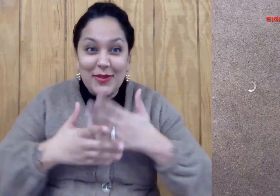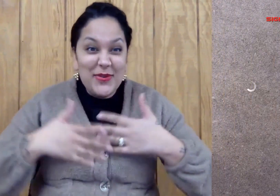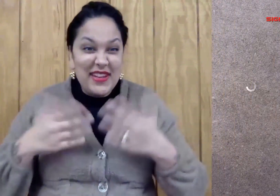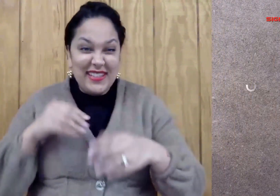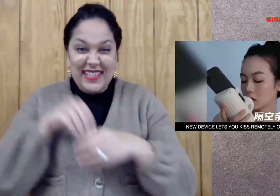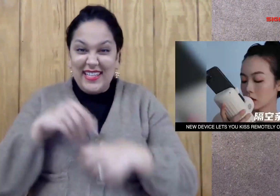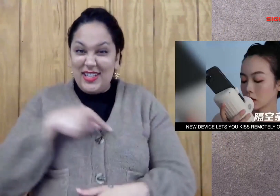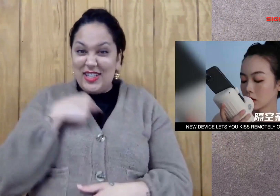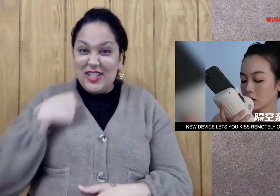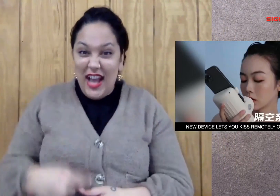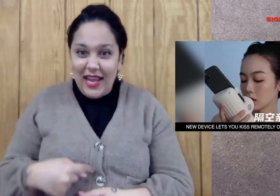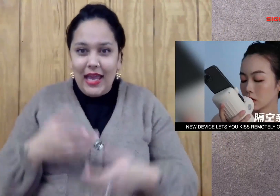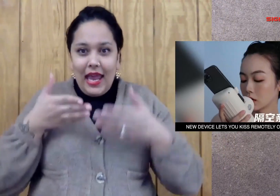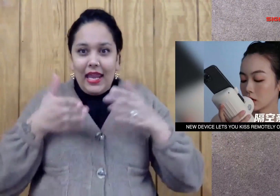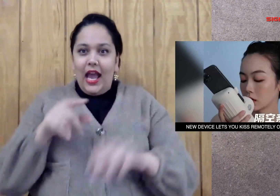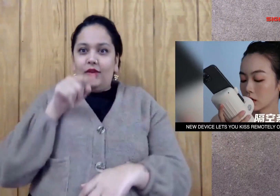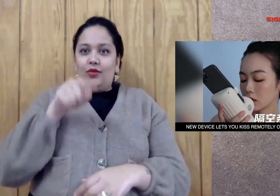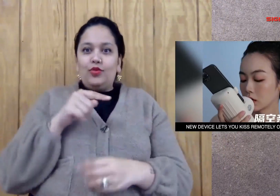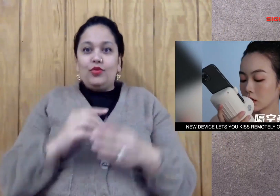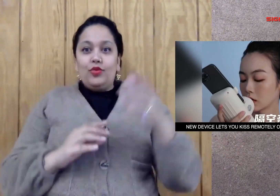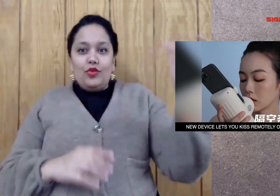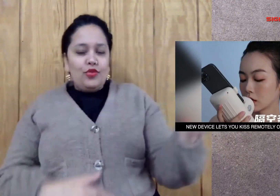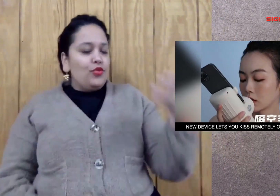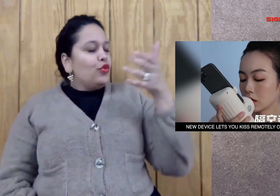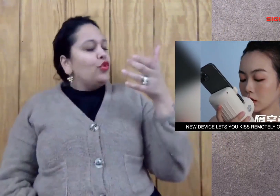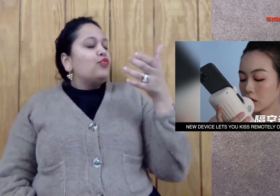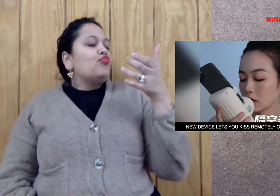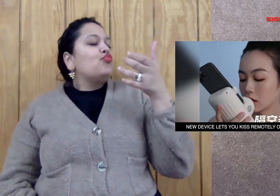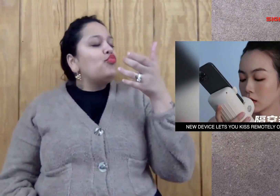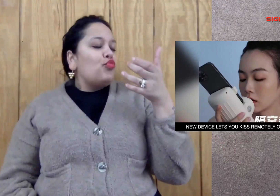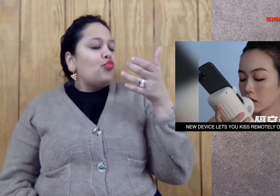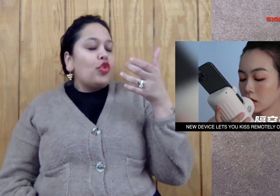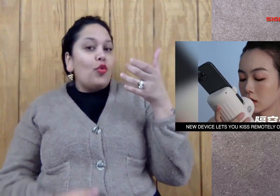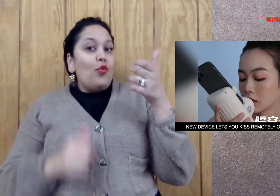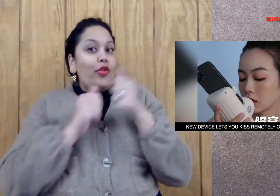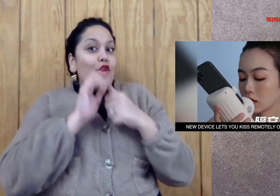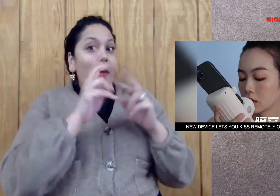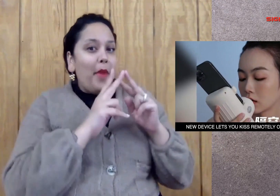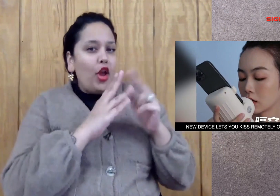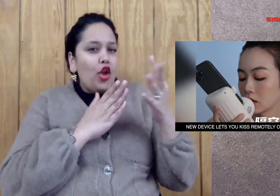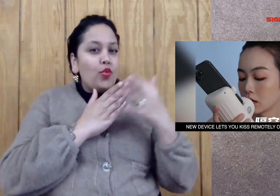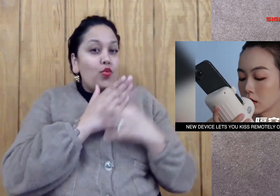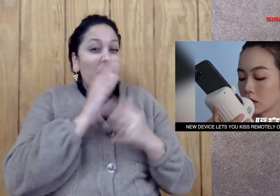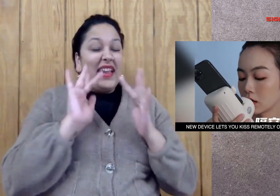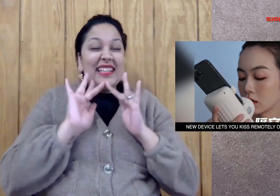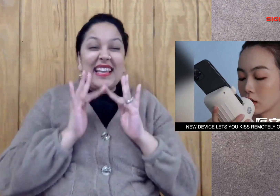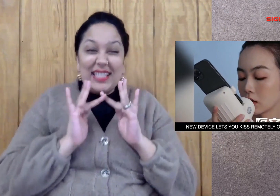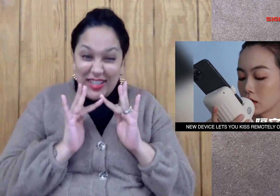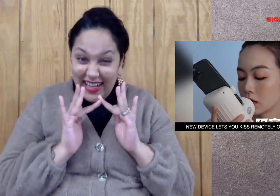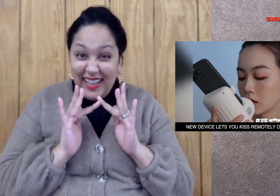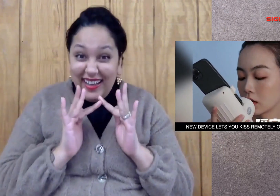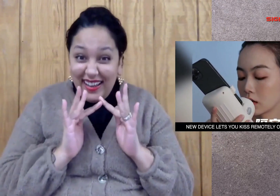A new device made in China allows you to transmit your kiss to your partner through the internet.